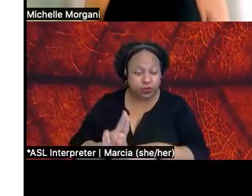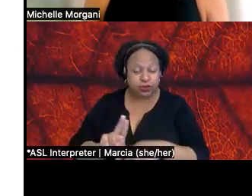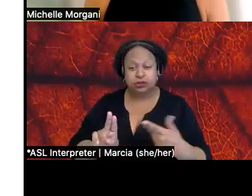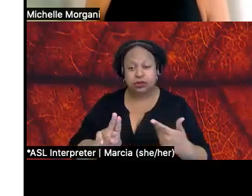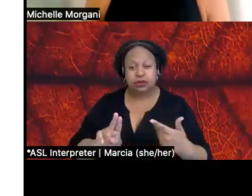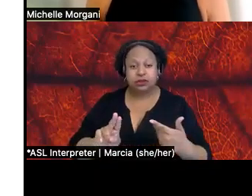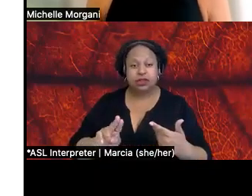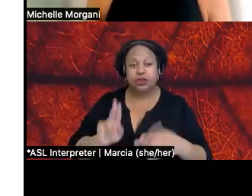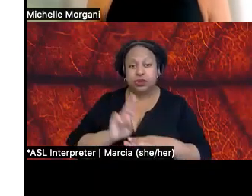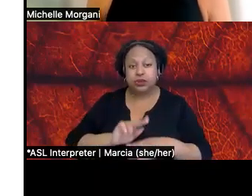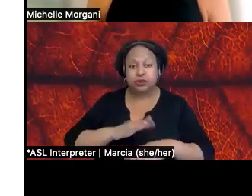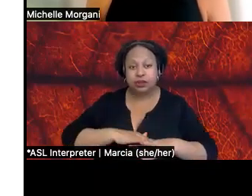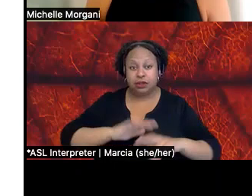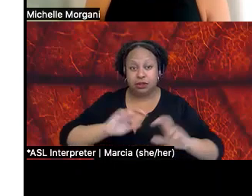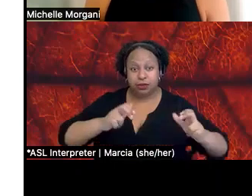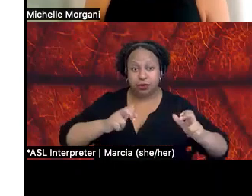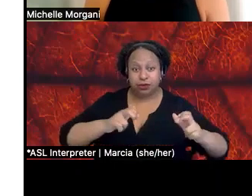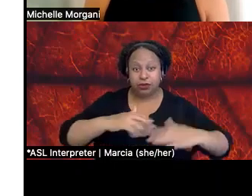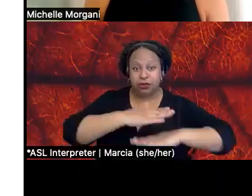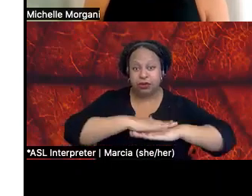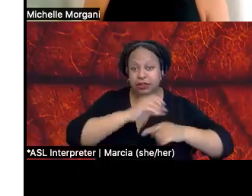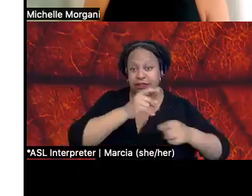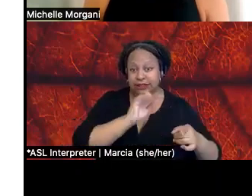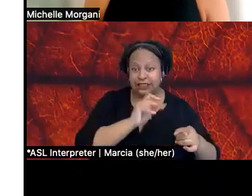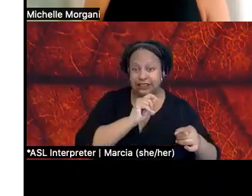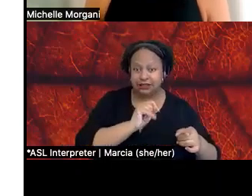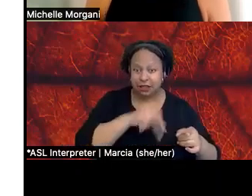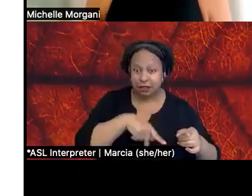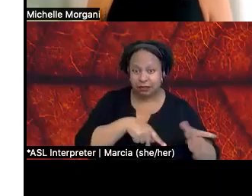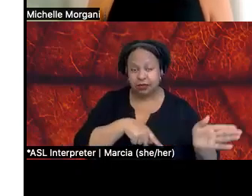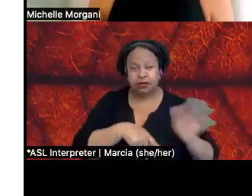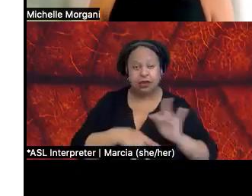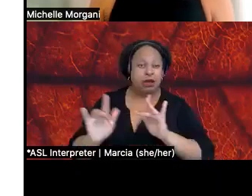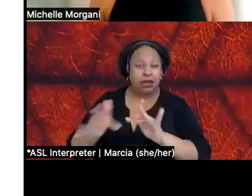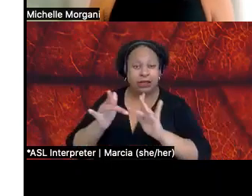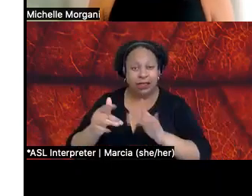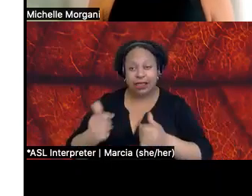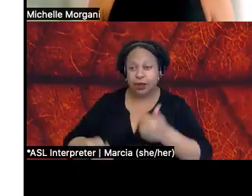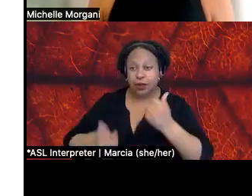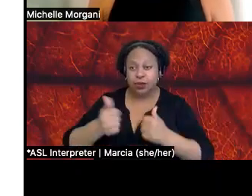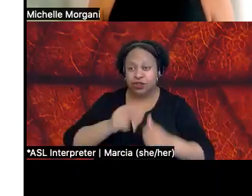desktop or whether you're using it online and which version of the desktop software it is.